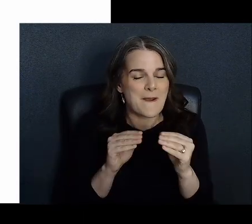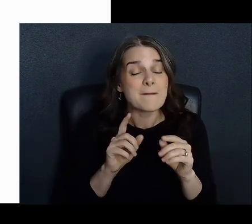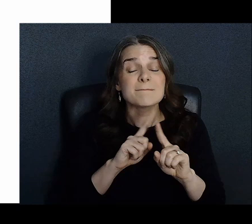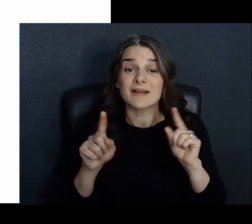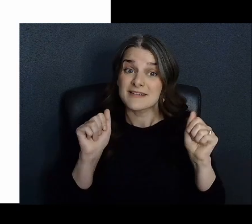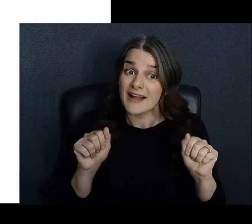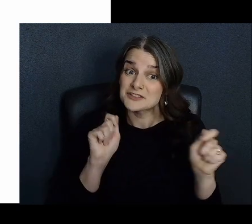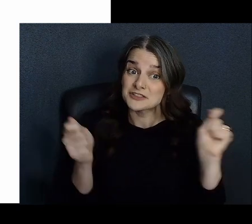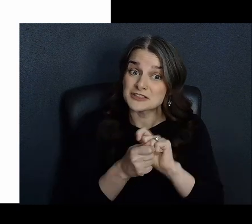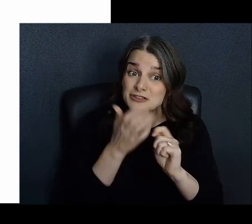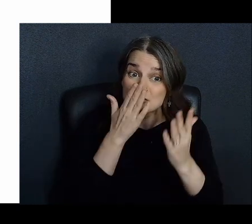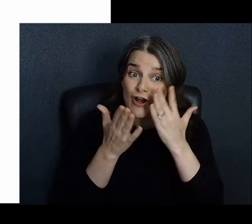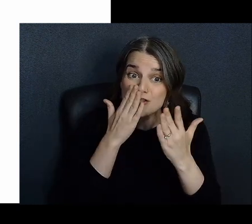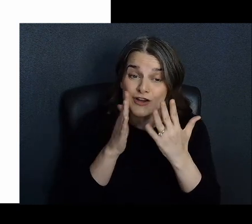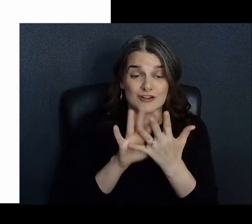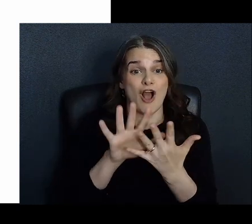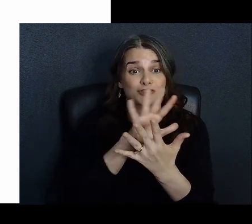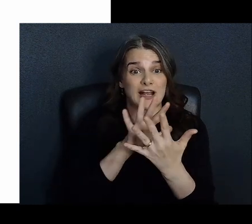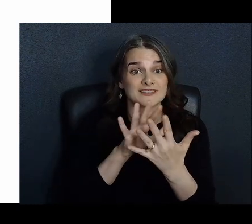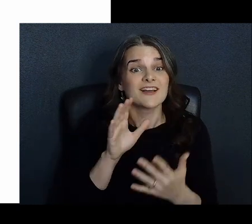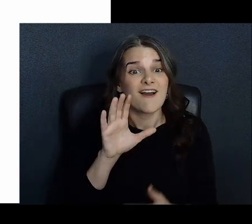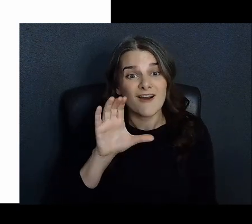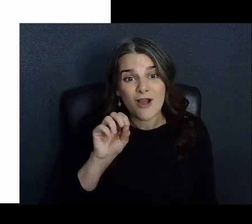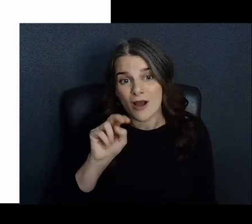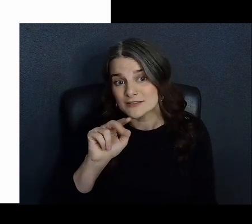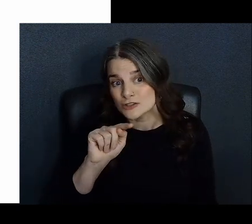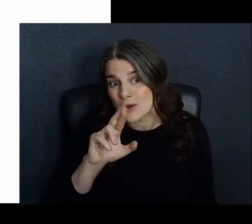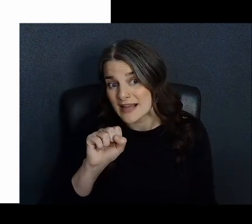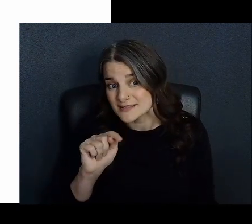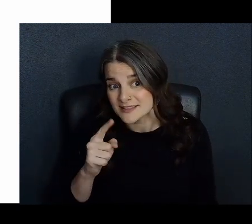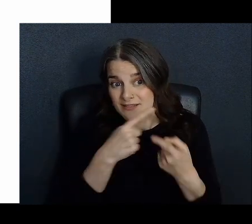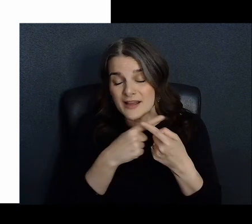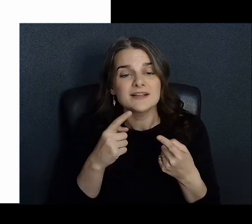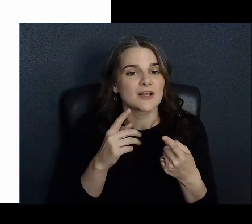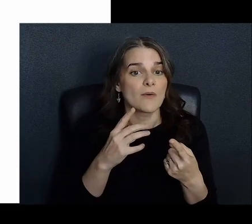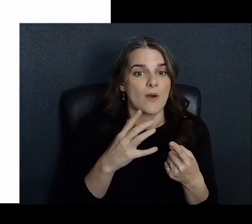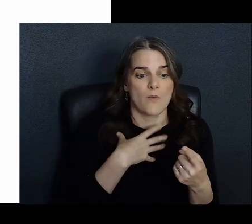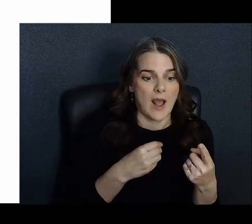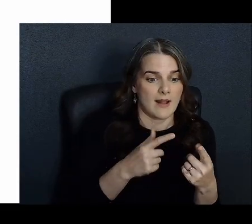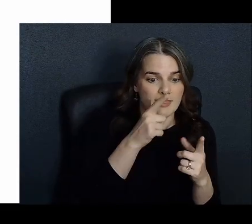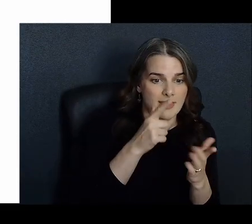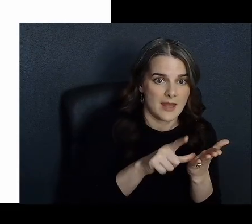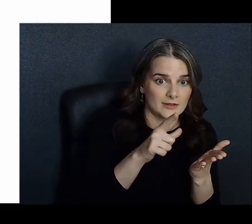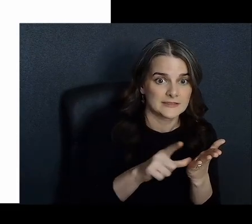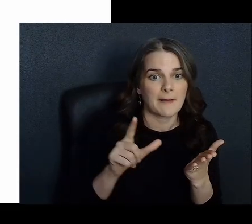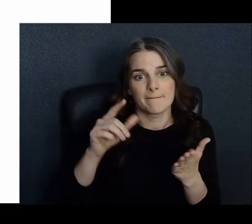if they have a black background with white letters. You can also make it full color. You can also make it high contrast